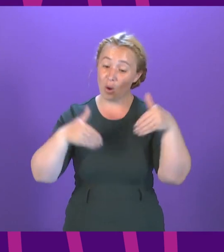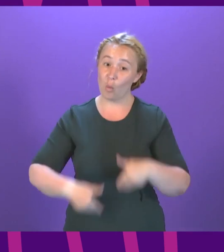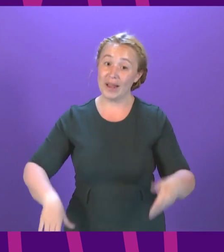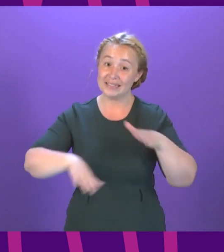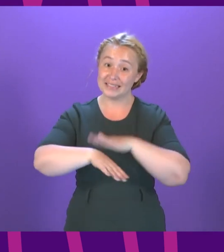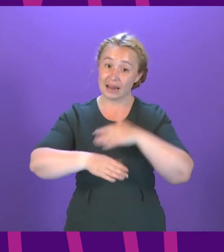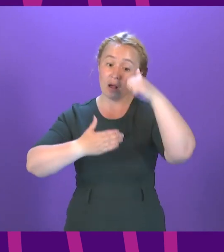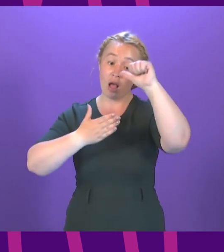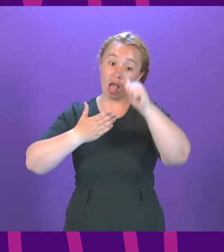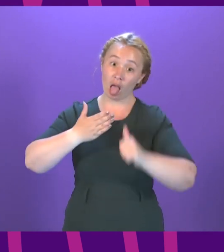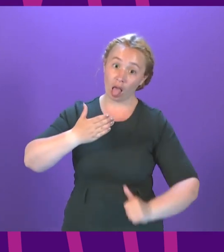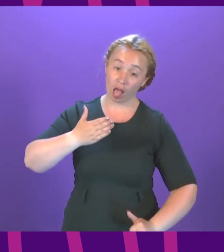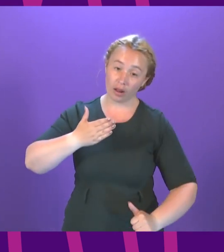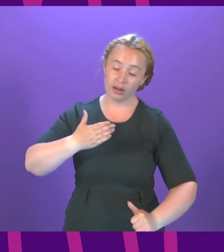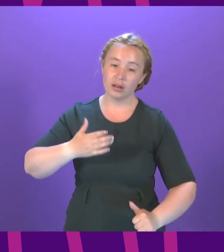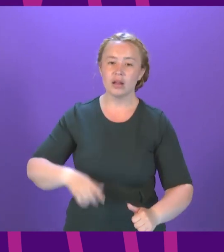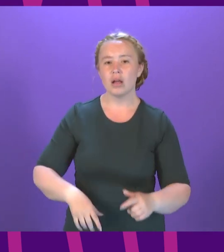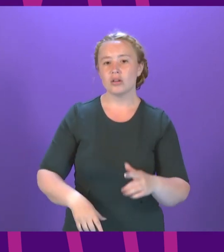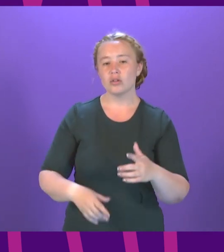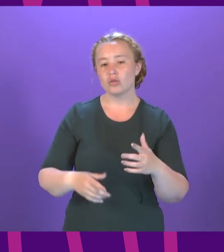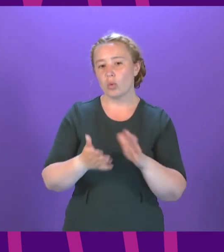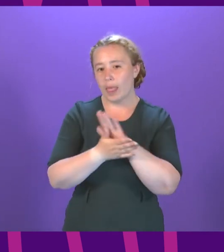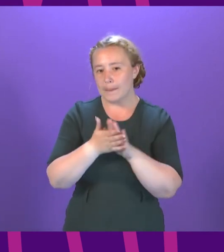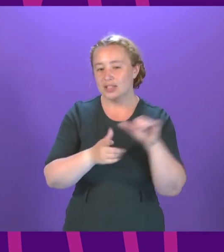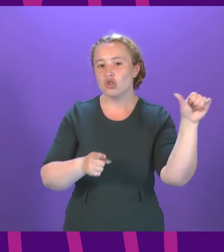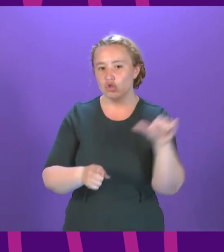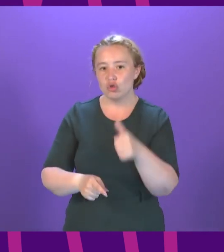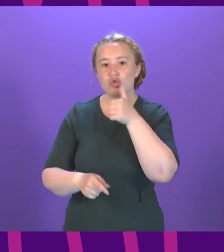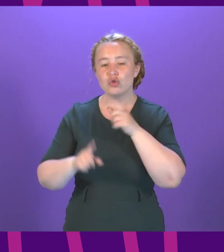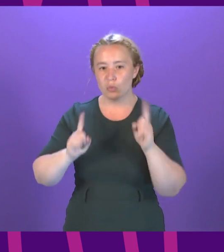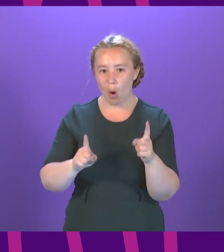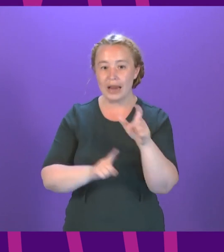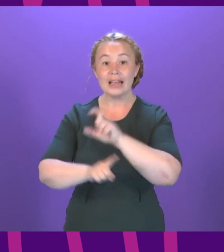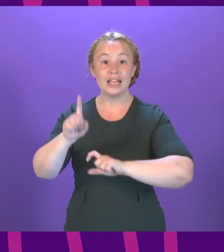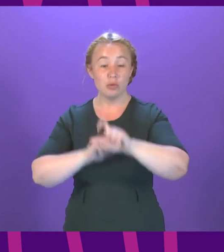by fully utilising our community hospitals, some of which have recently been mothballed,